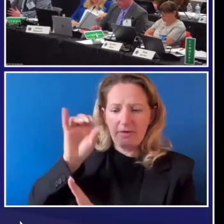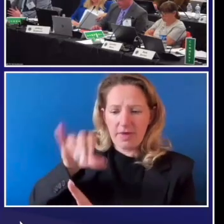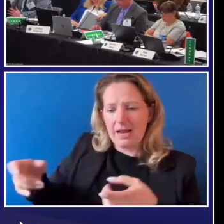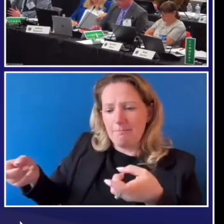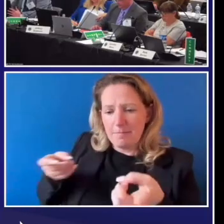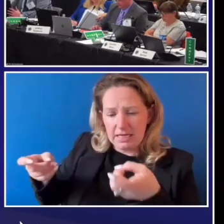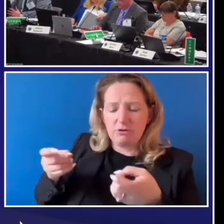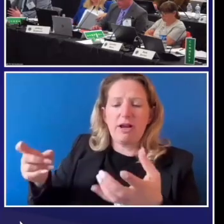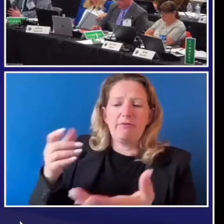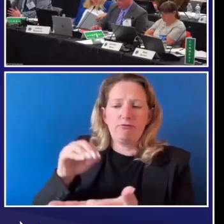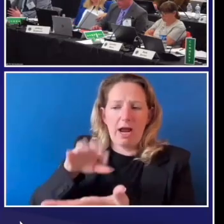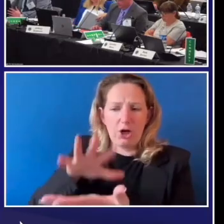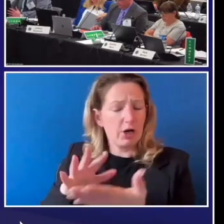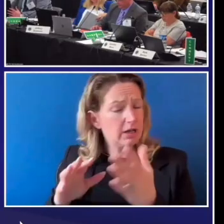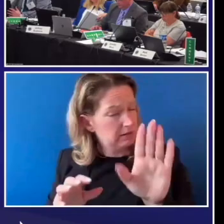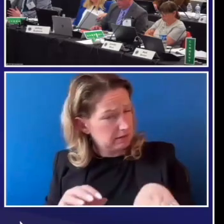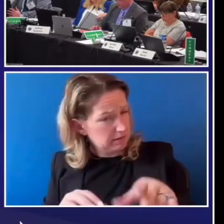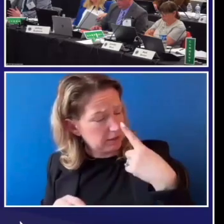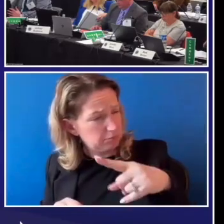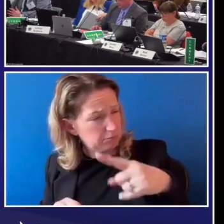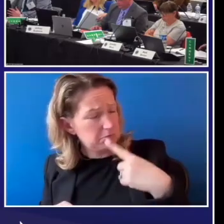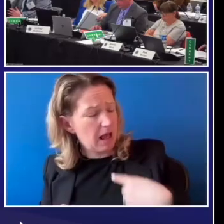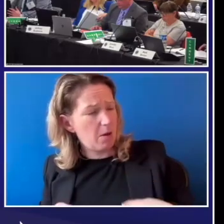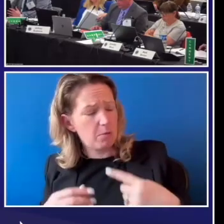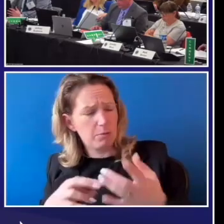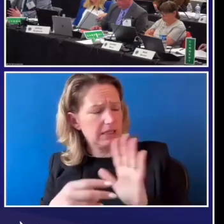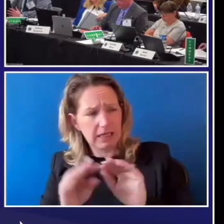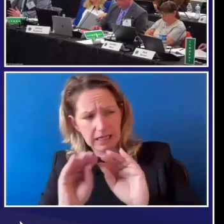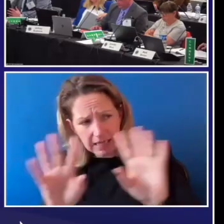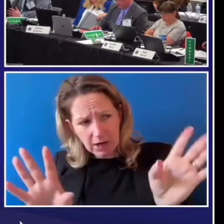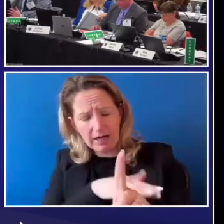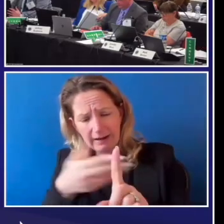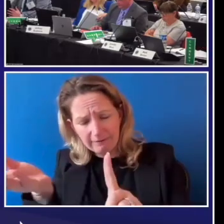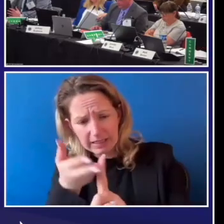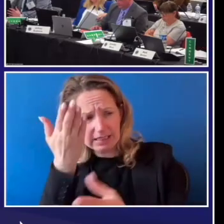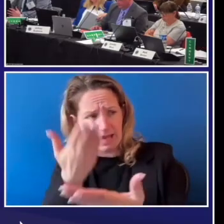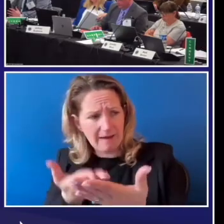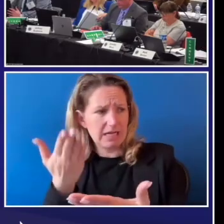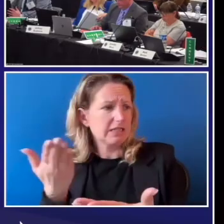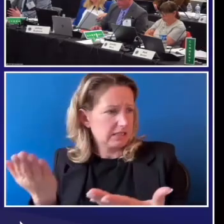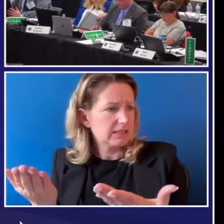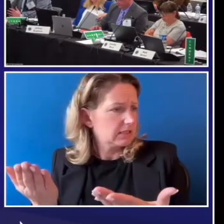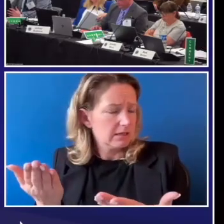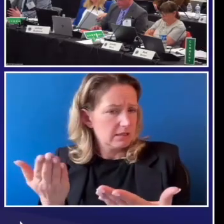clear and convincing evidence give us some examples of that? And of course, I'll give you a moment or 2 to digest that paragraph.